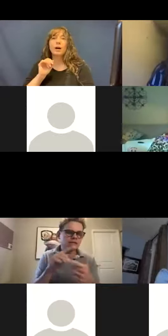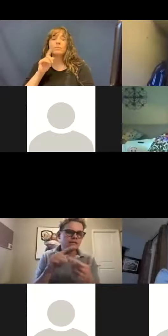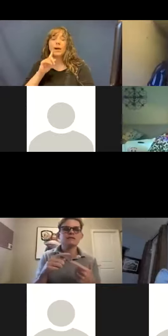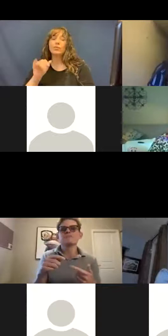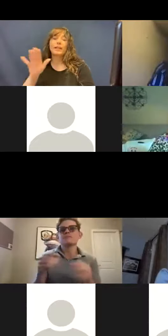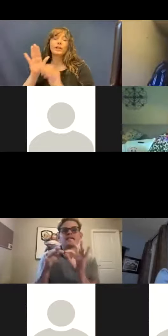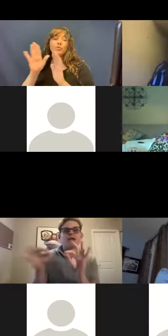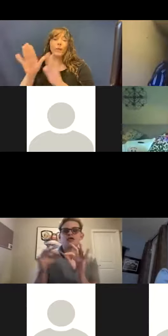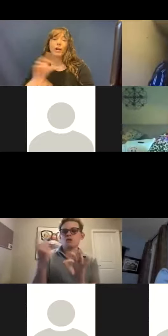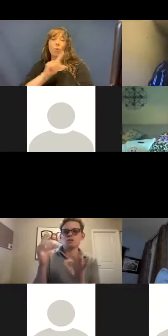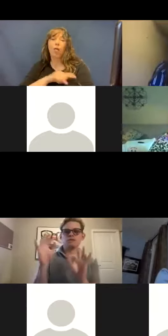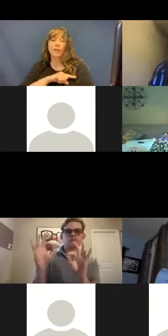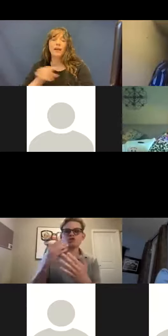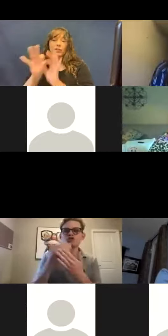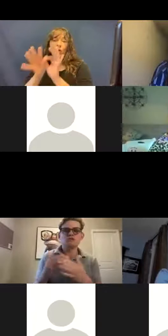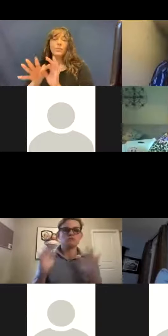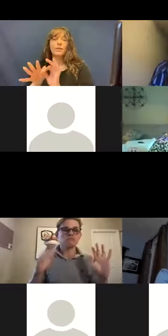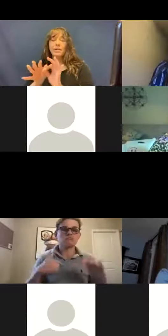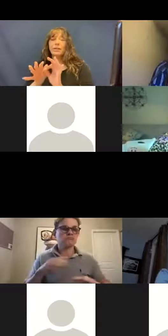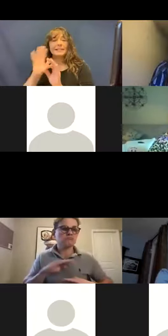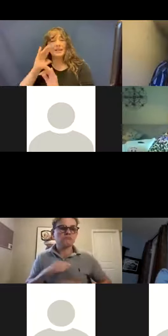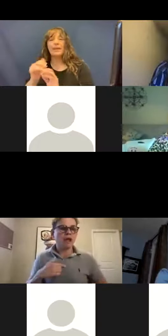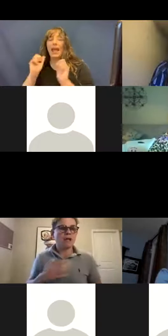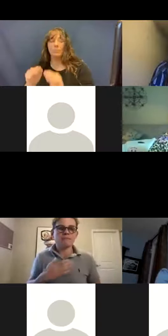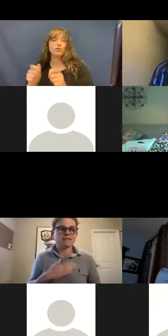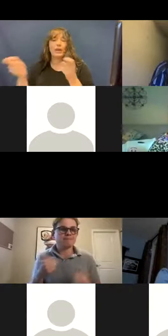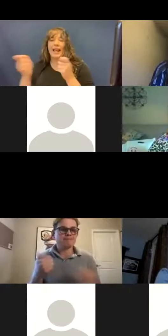They seem to be able to handle the vet classes and everything is great. Captioning is great.